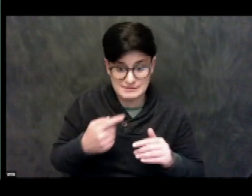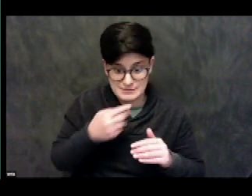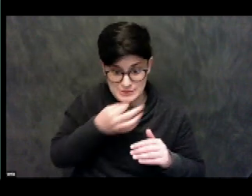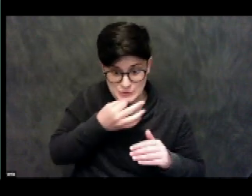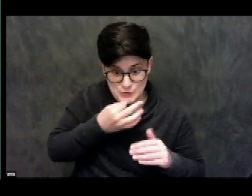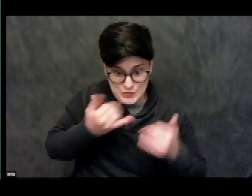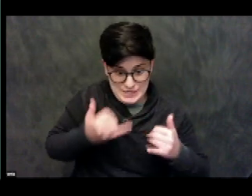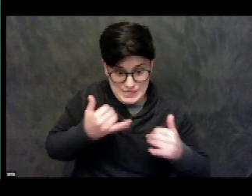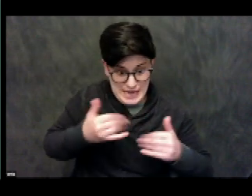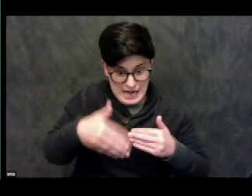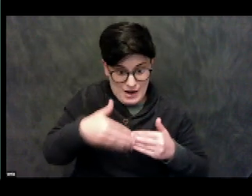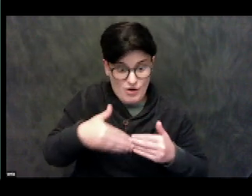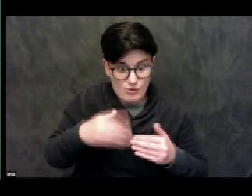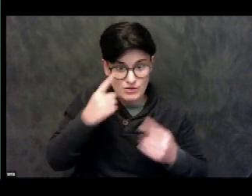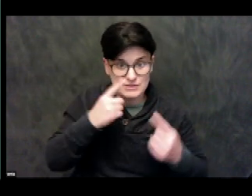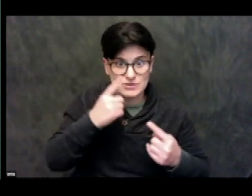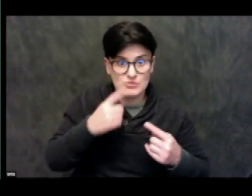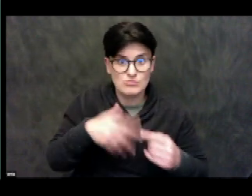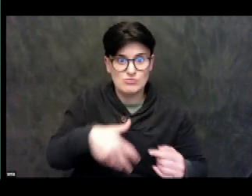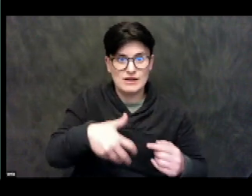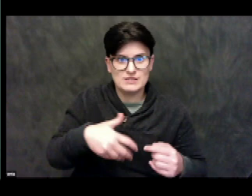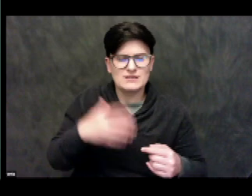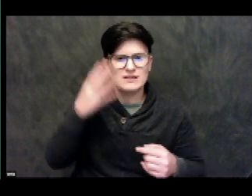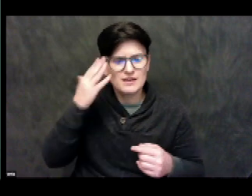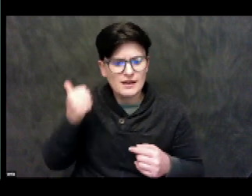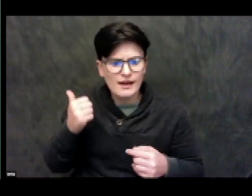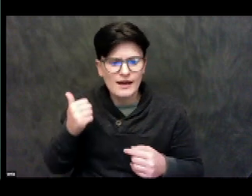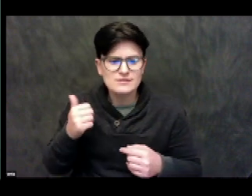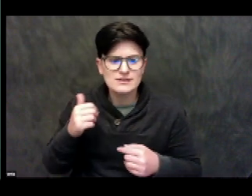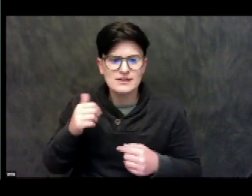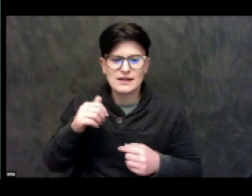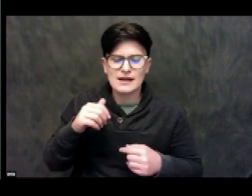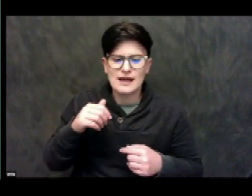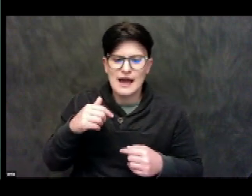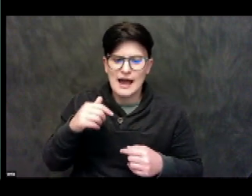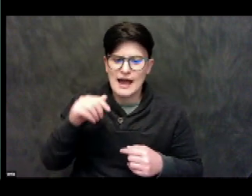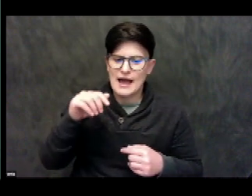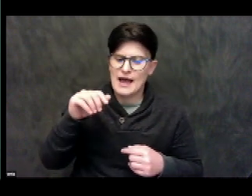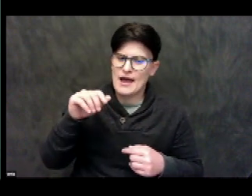Because often I believe in Acts recommends one year out. But I would recommend going farther out